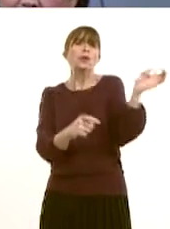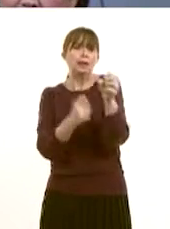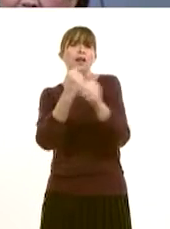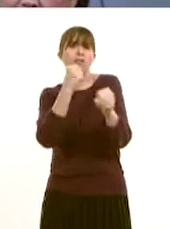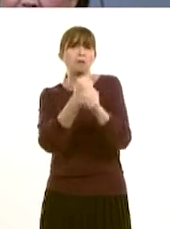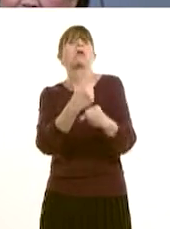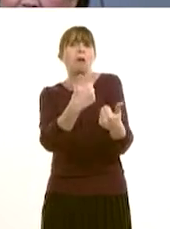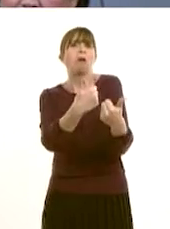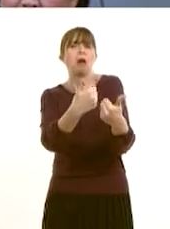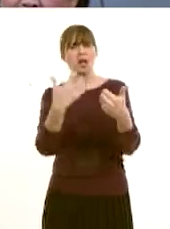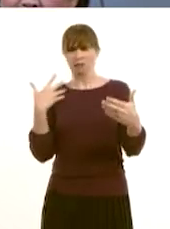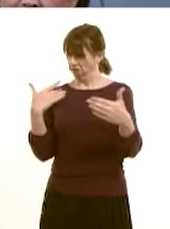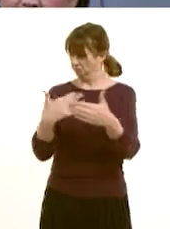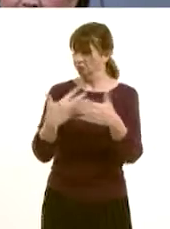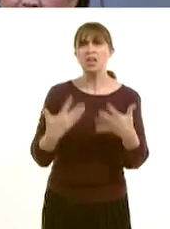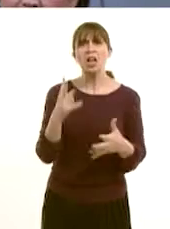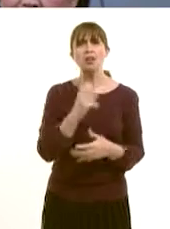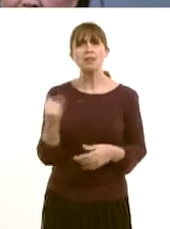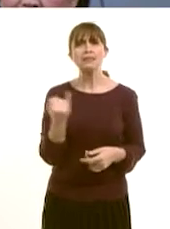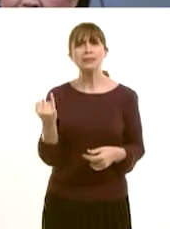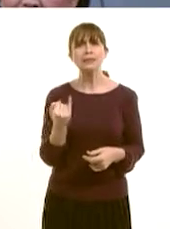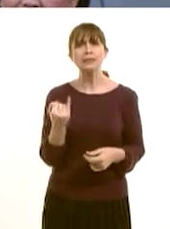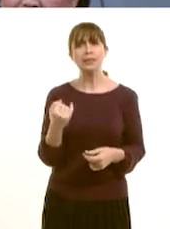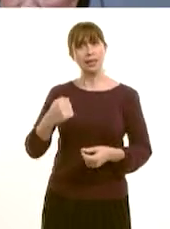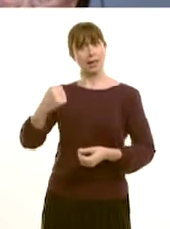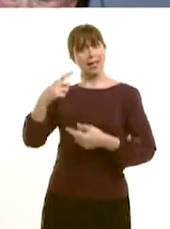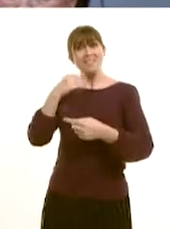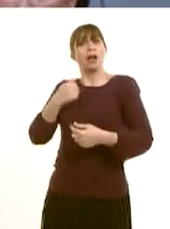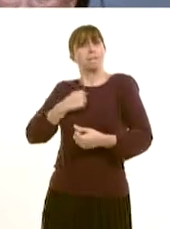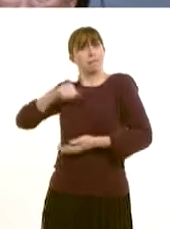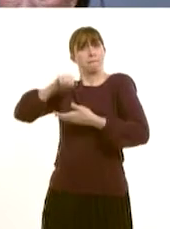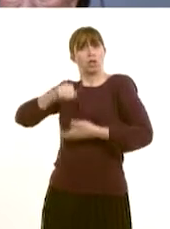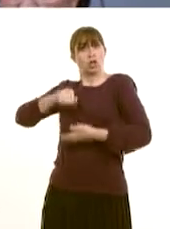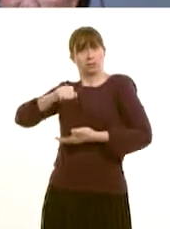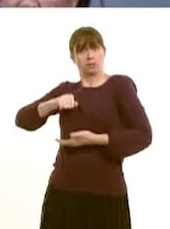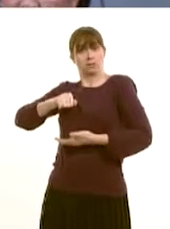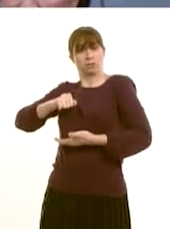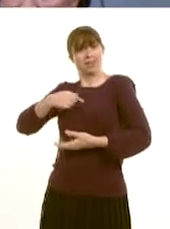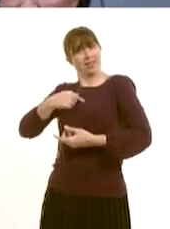We are now in 2016. If our budget had come forward, there would not have been £1 billion-worth of cuts to